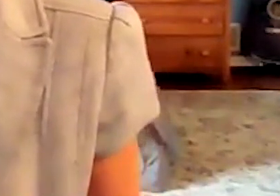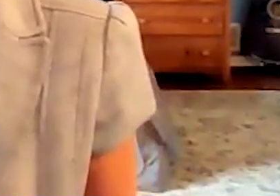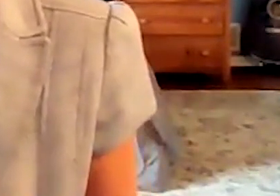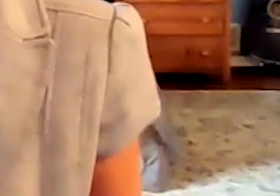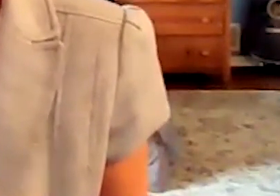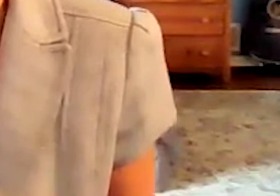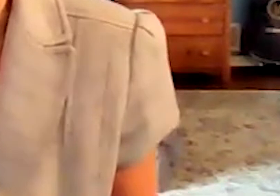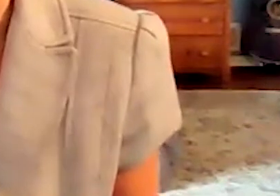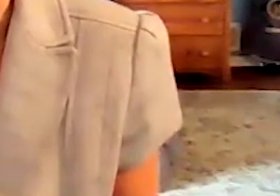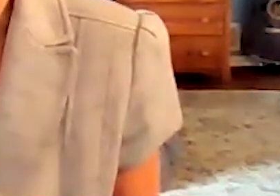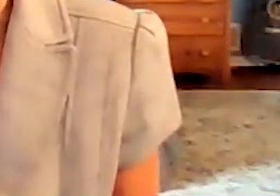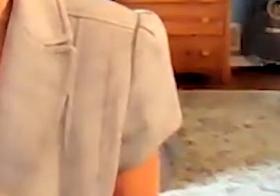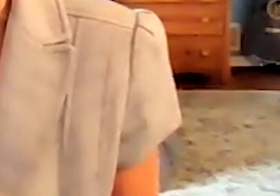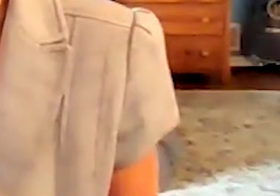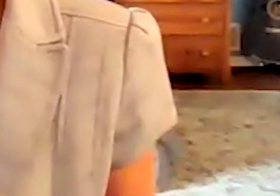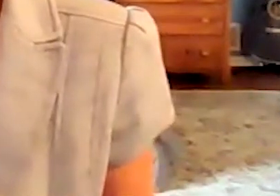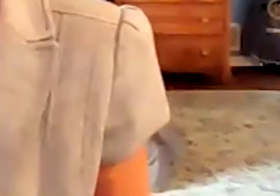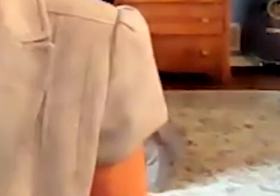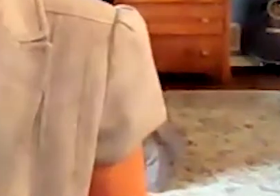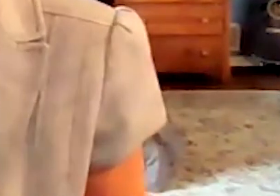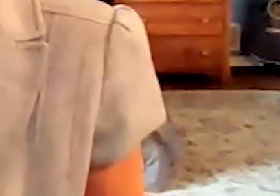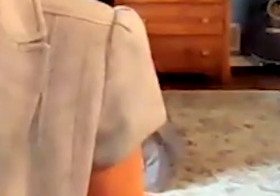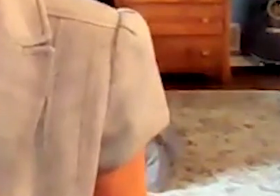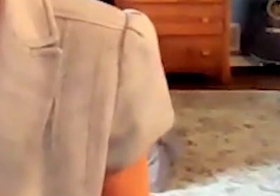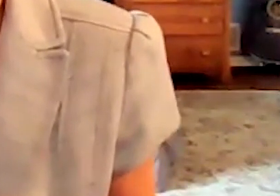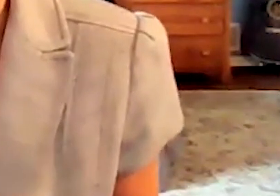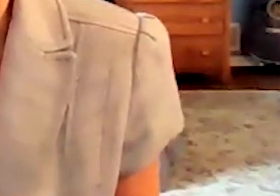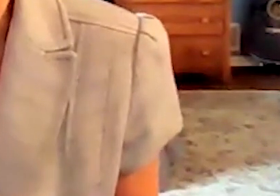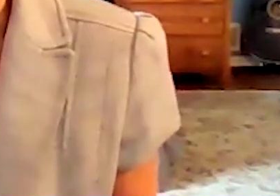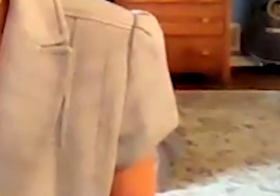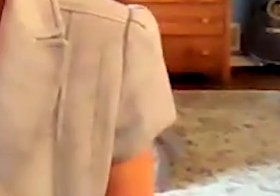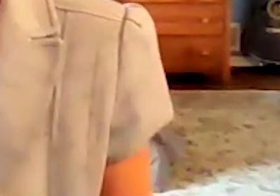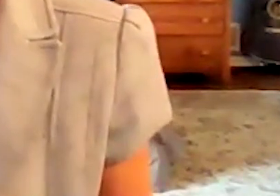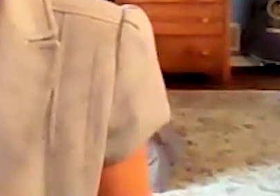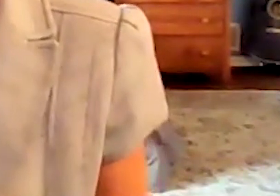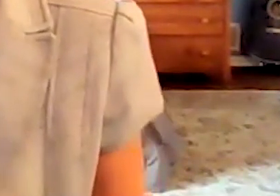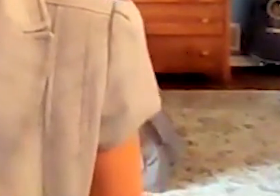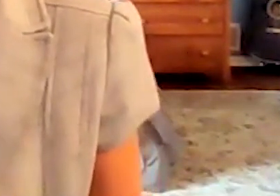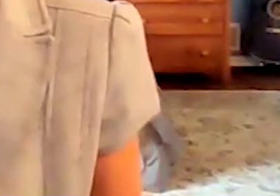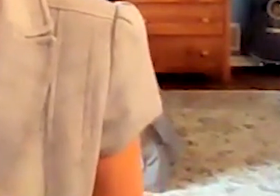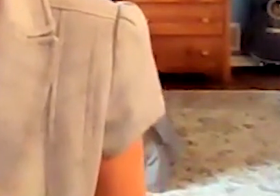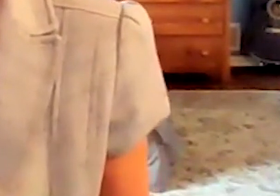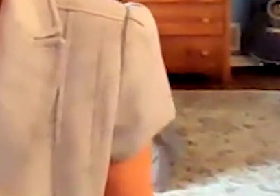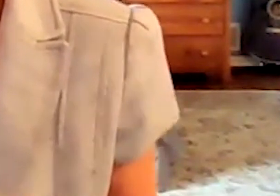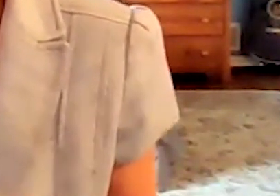emotions that can result from the unique challenges they face. Recognizing April as the